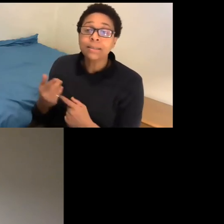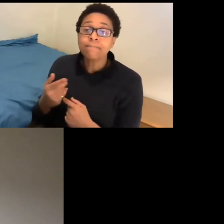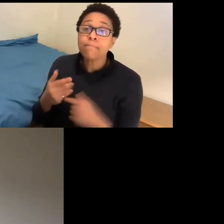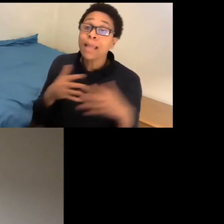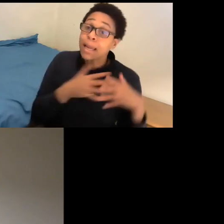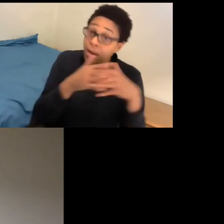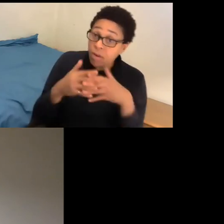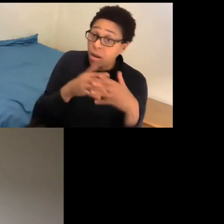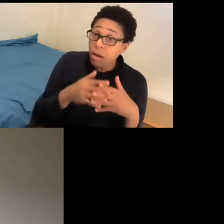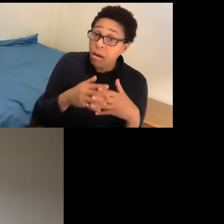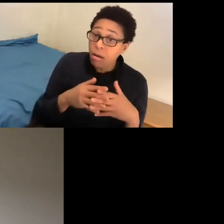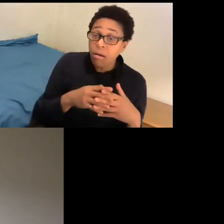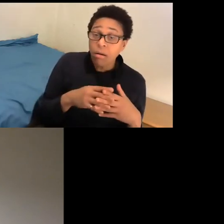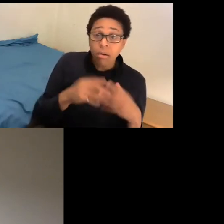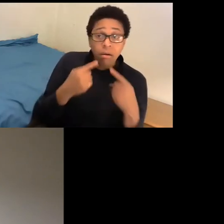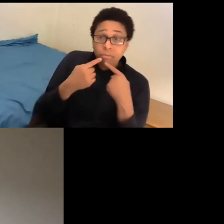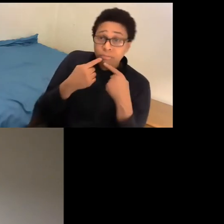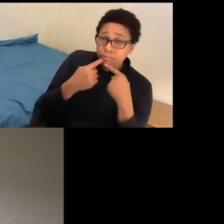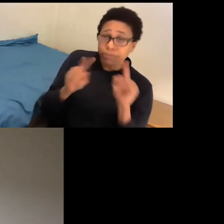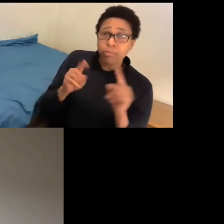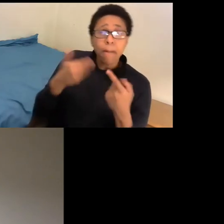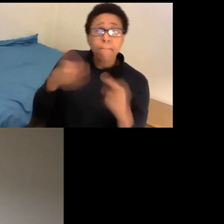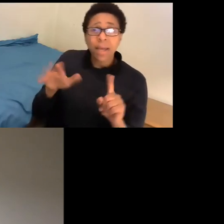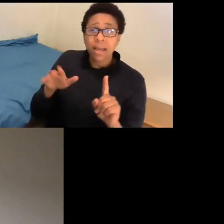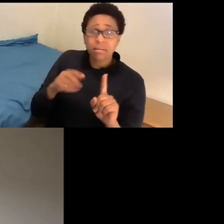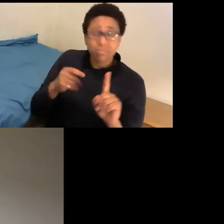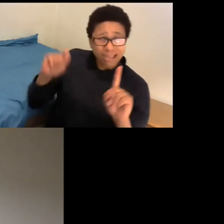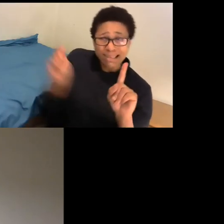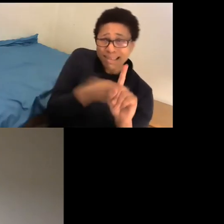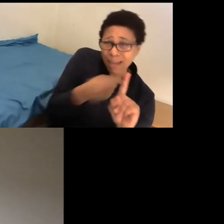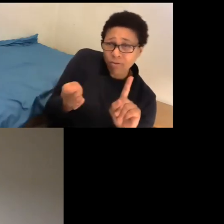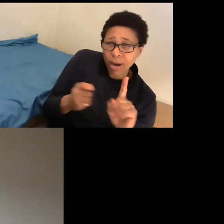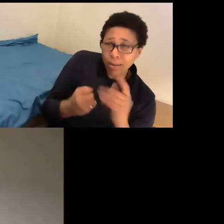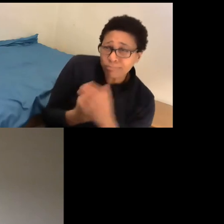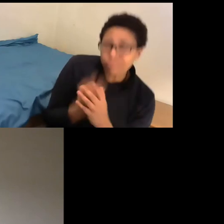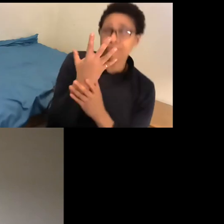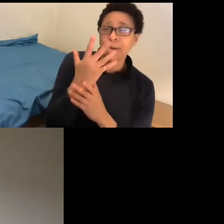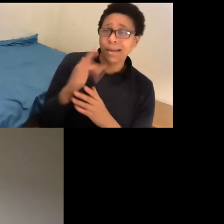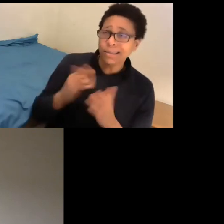out of centuries of slavery, and then, you know, are denied